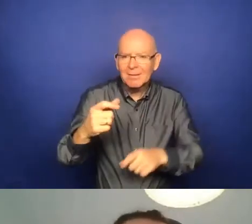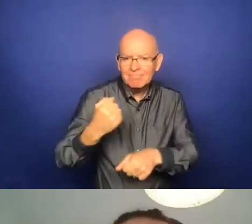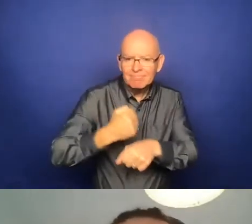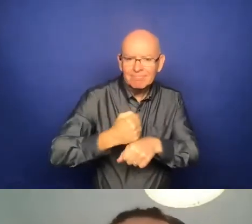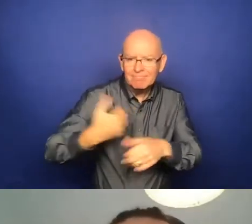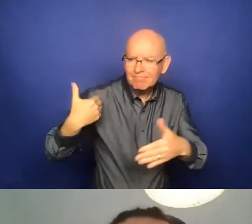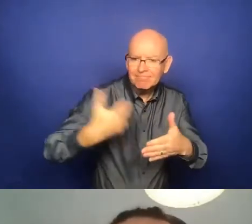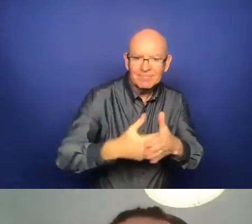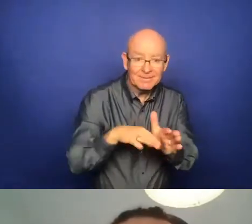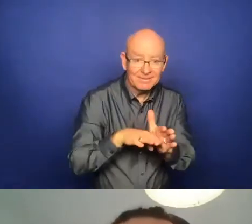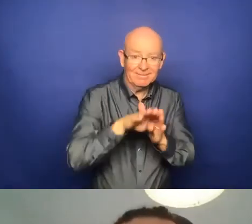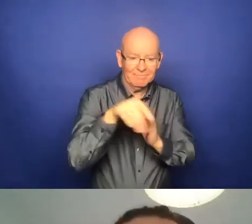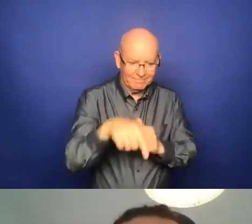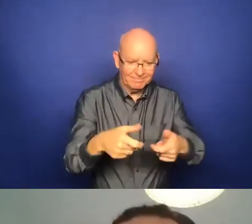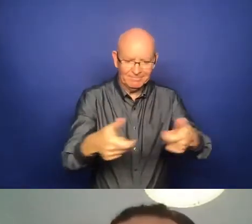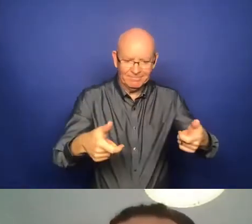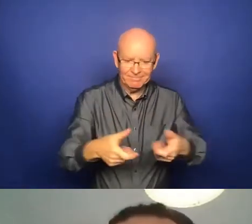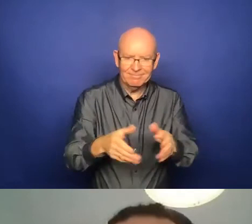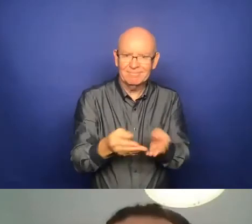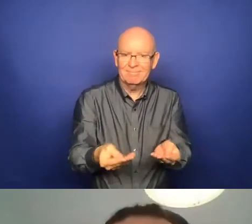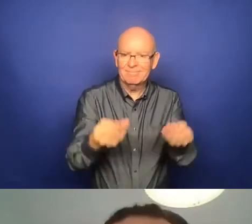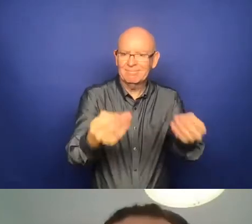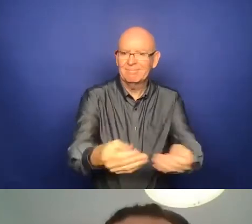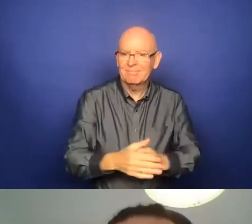involved in the development of this Toolkit, CBM global,